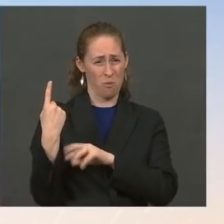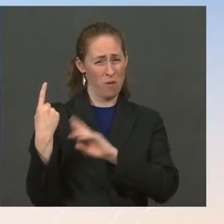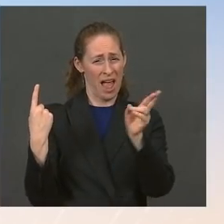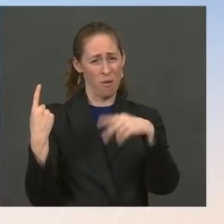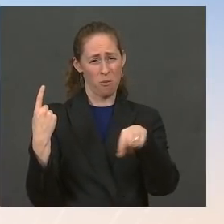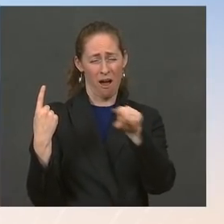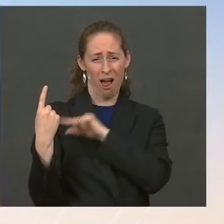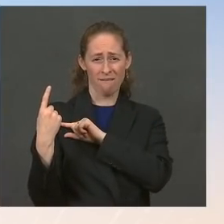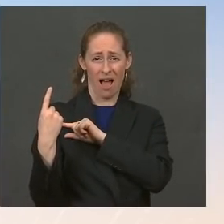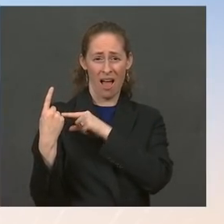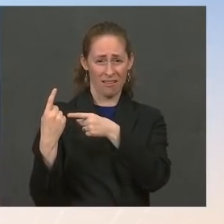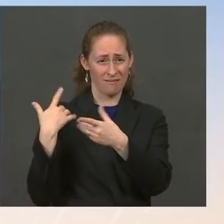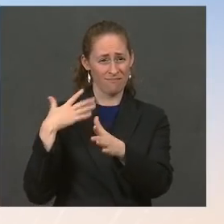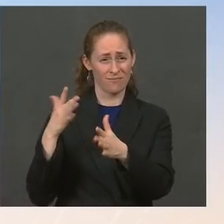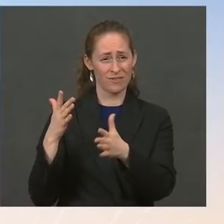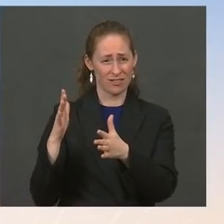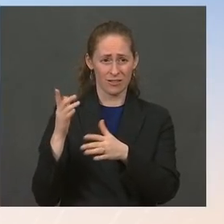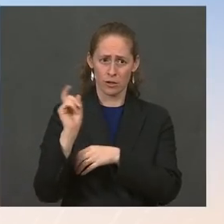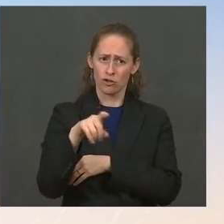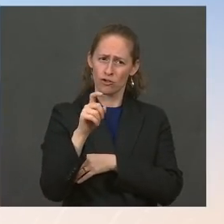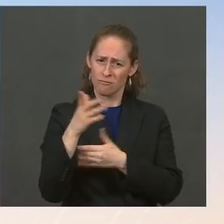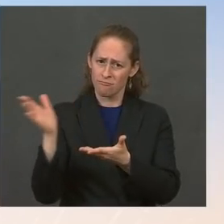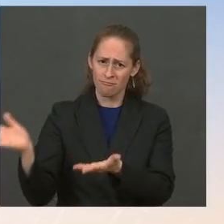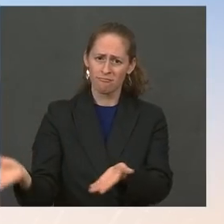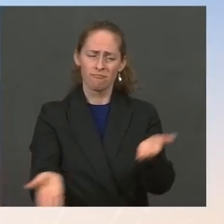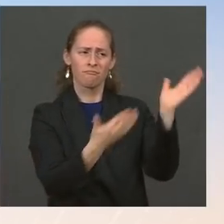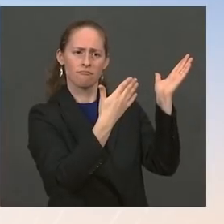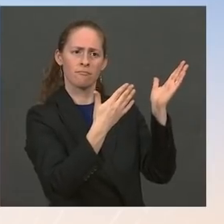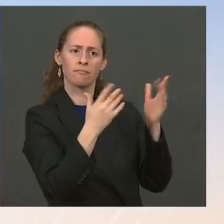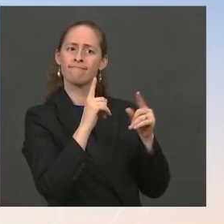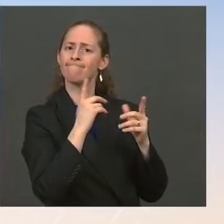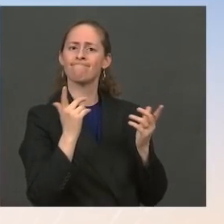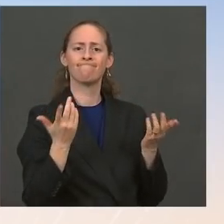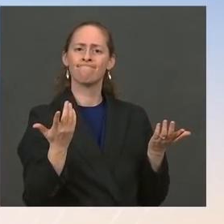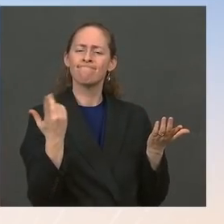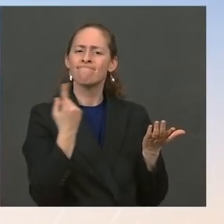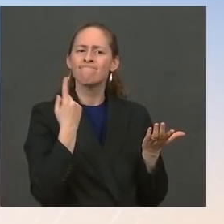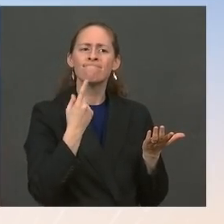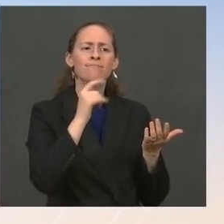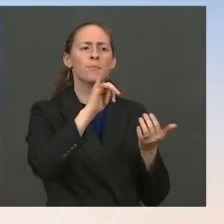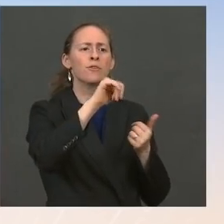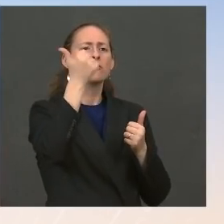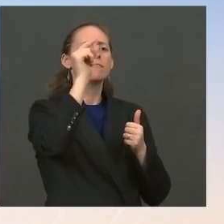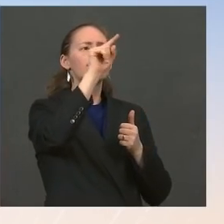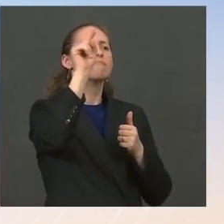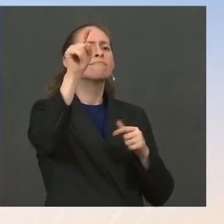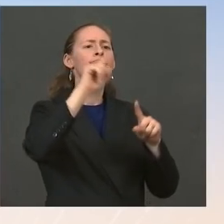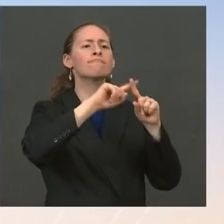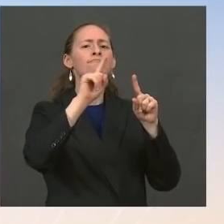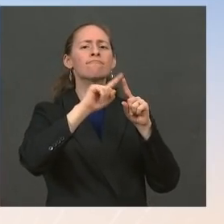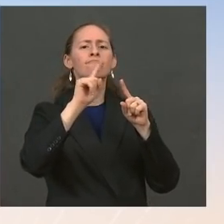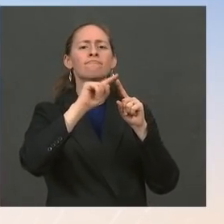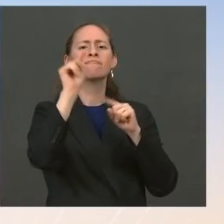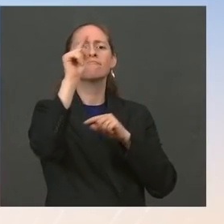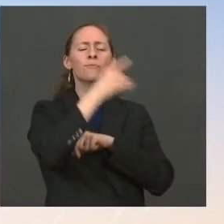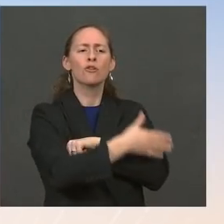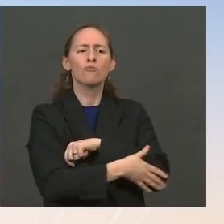We should have ambassadors at posts around Europe -- all around Europe -- at a time where ensuring we are supporting NATO